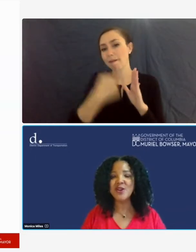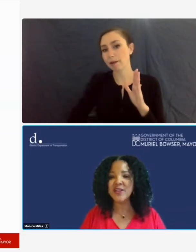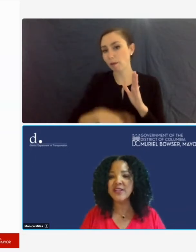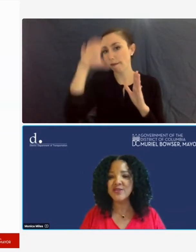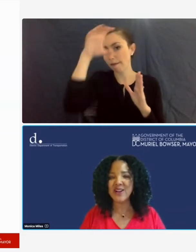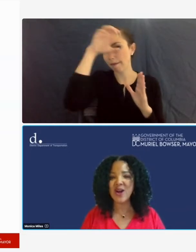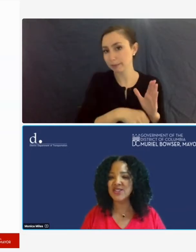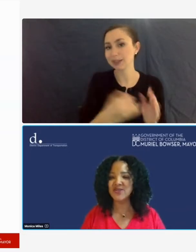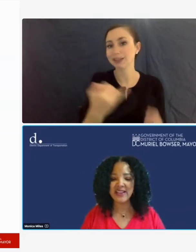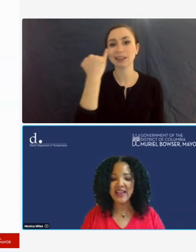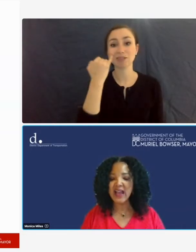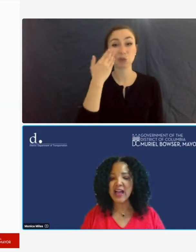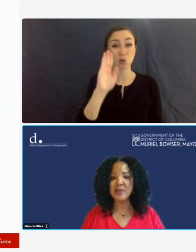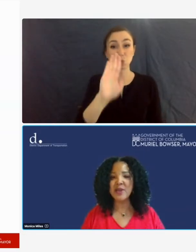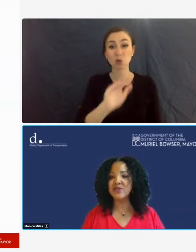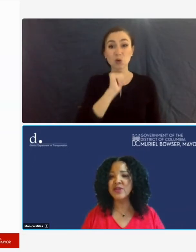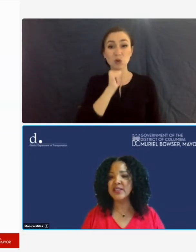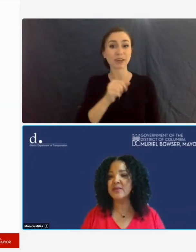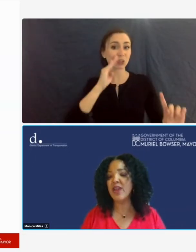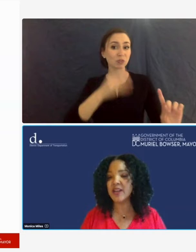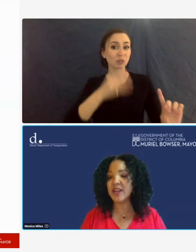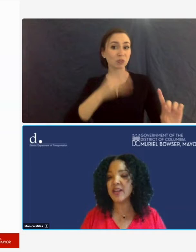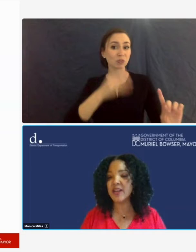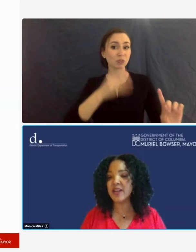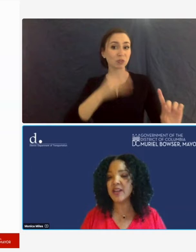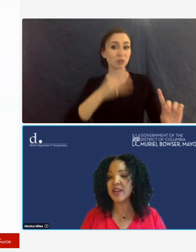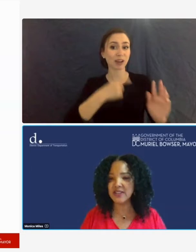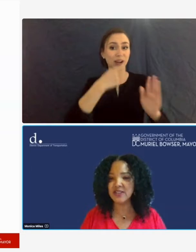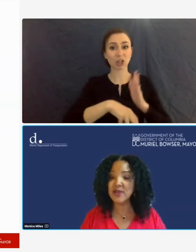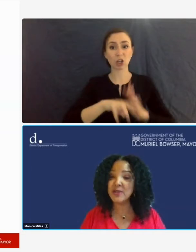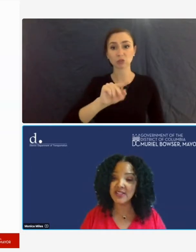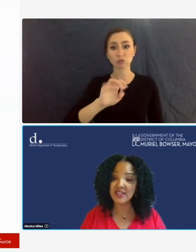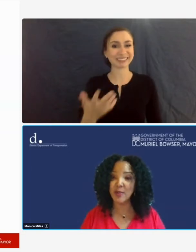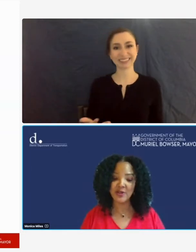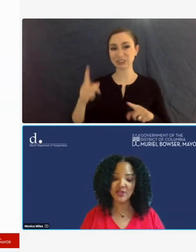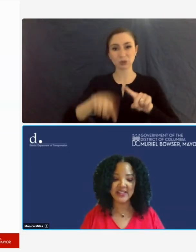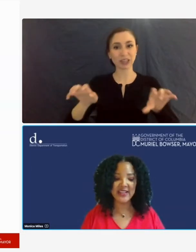indirect cost rate it's really an impediment to doing business with department of transportation